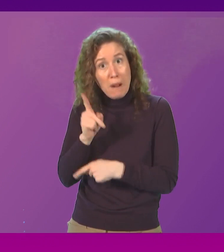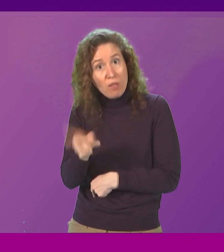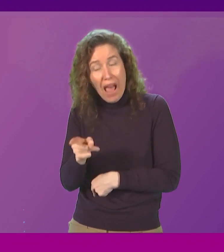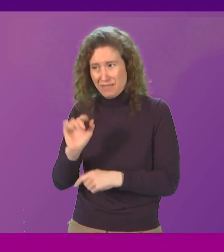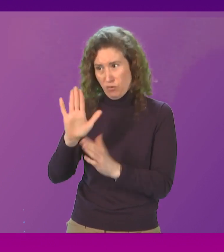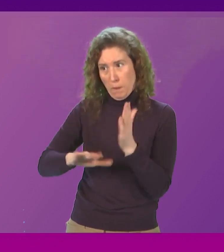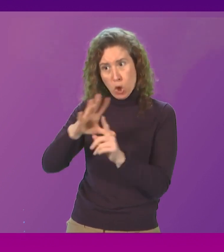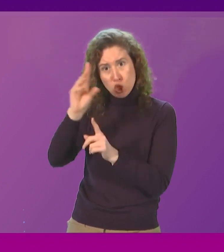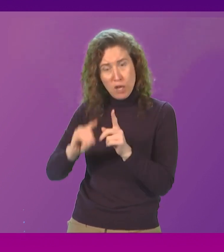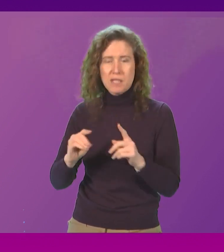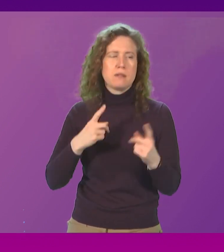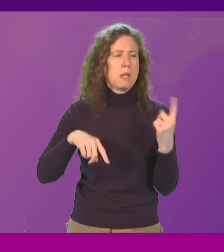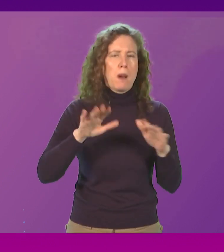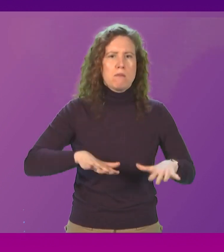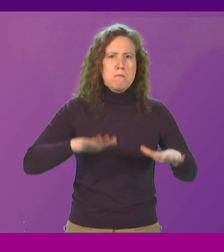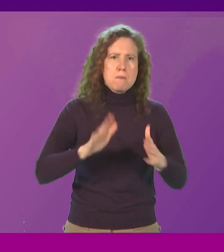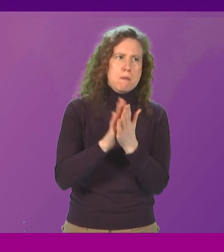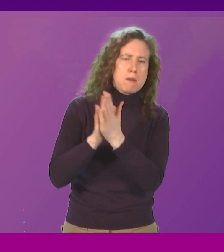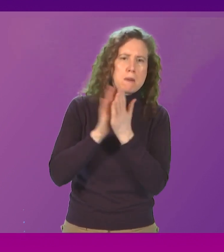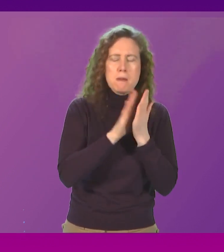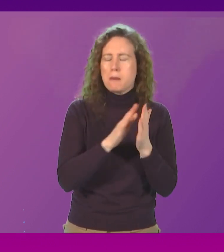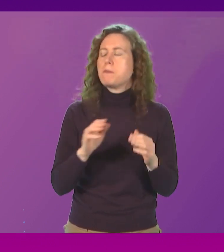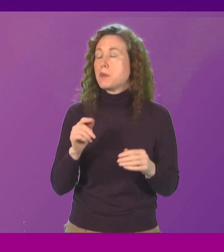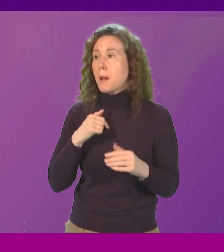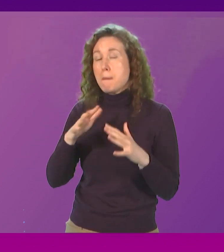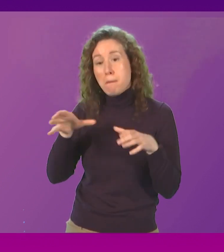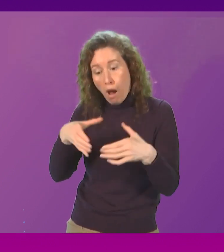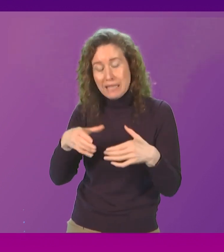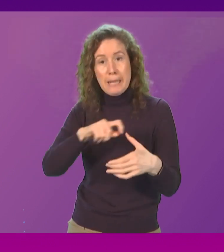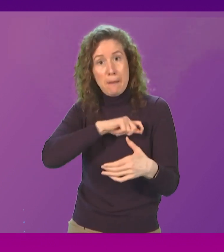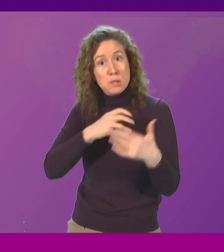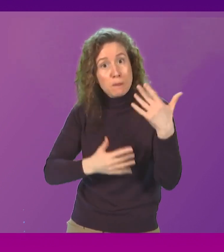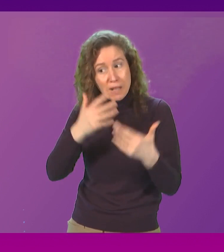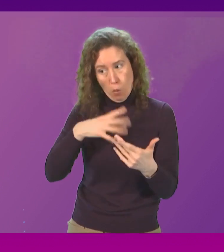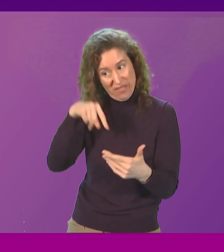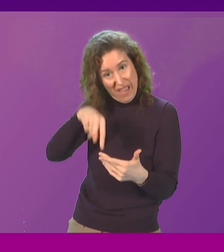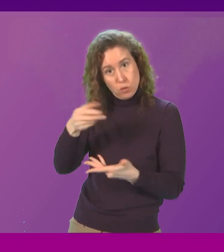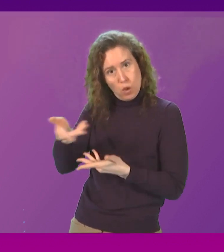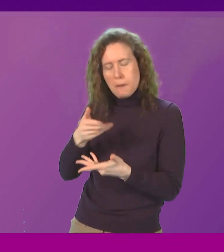Thank you, members. Before we go any further, if we are to have a debate about party membership figures, perhaps